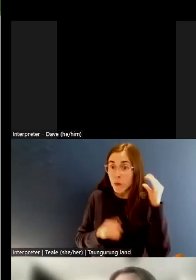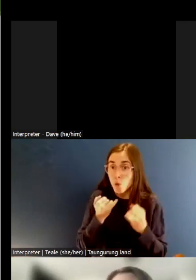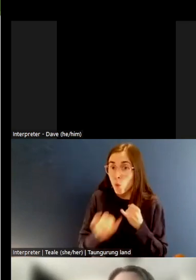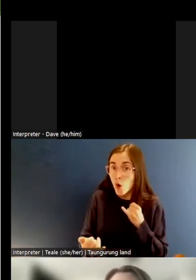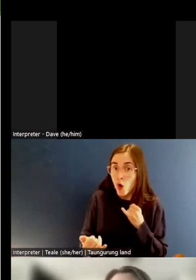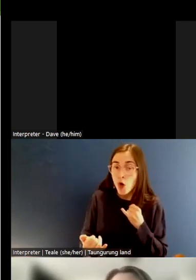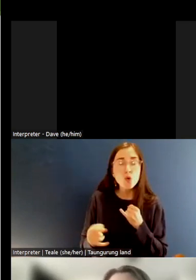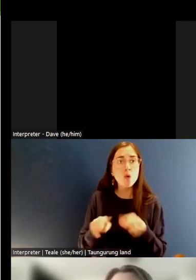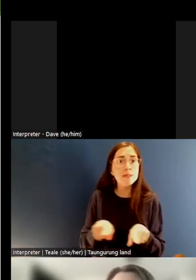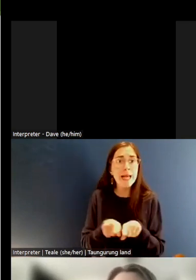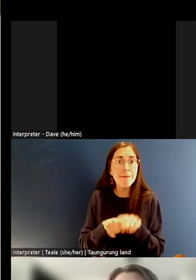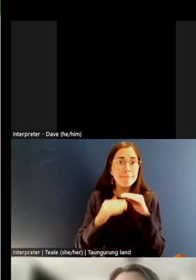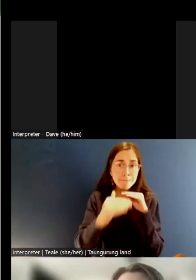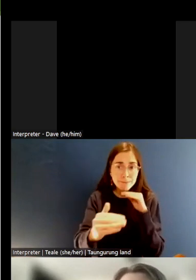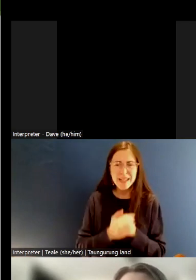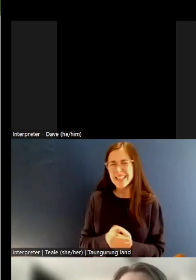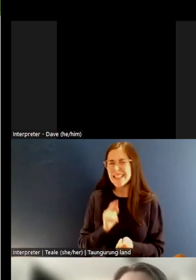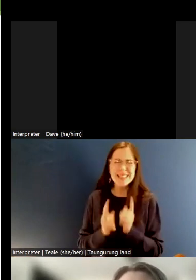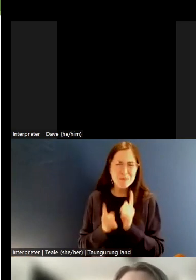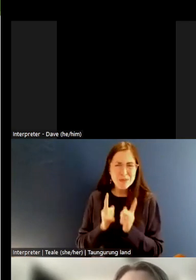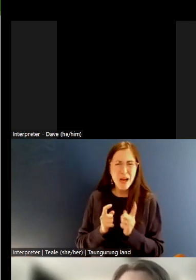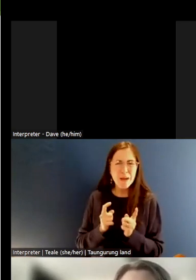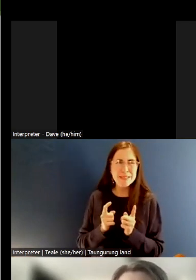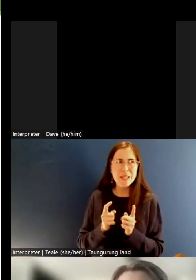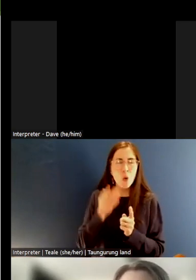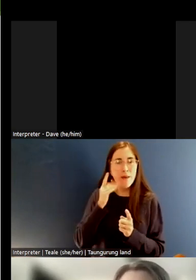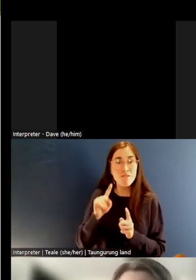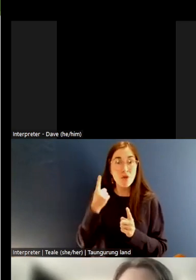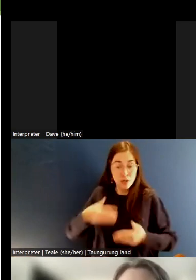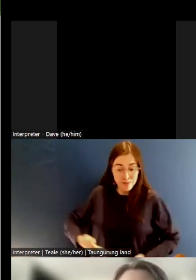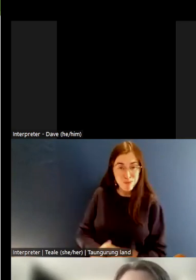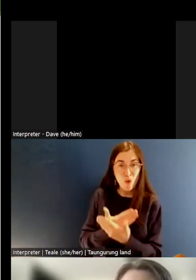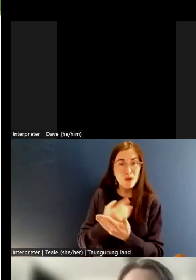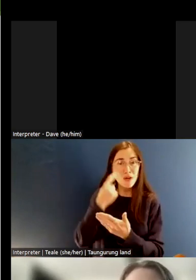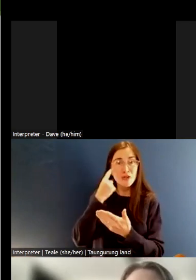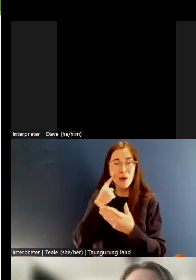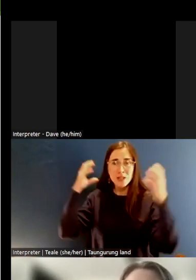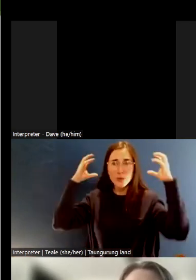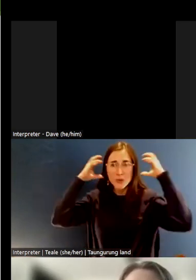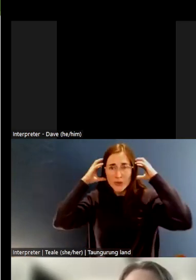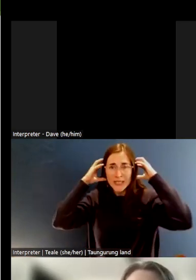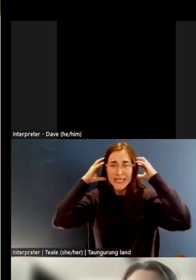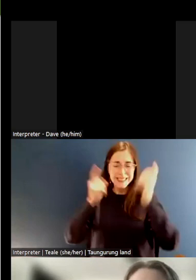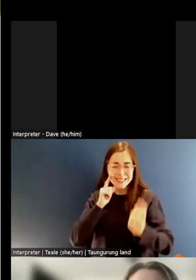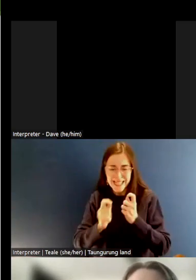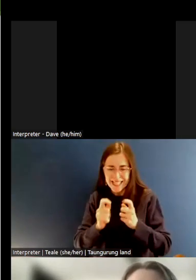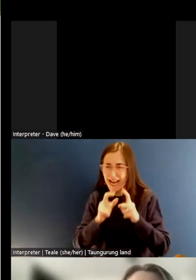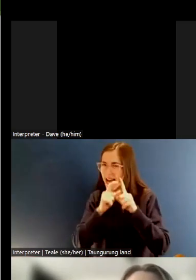Sometimes the testing can be a little bit tricky early on. And if that's that one frequency and mild,